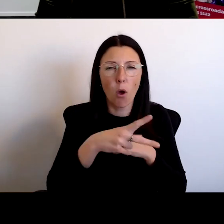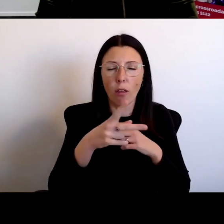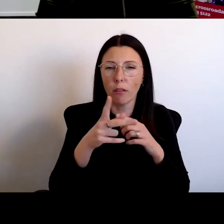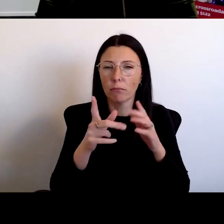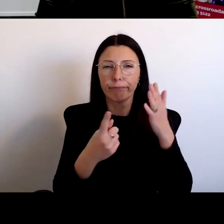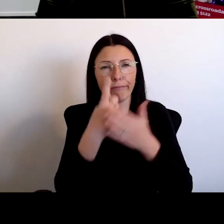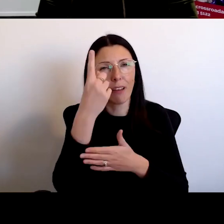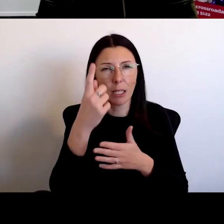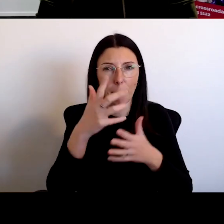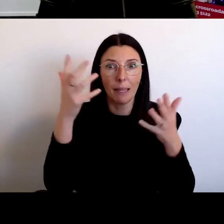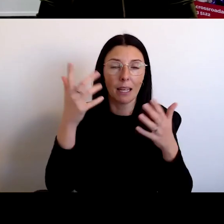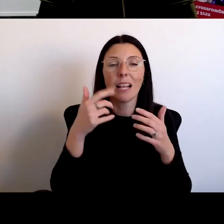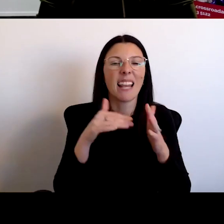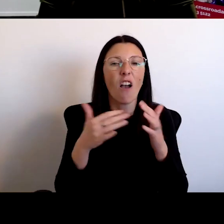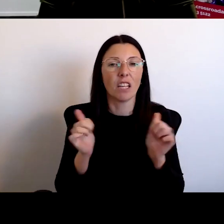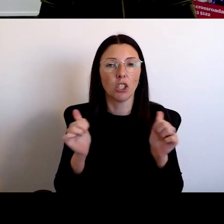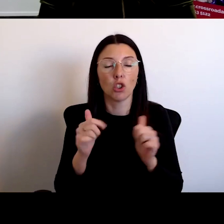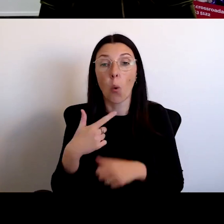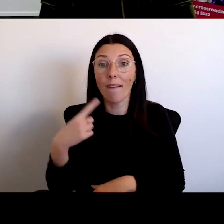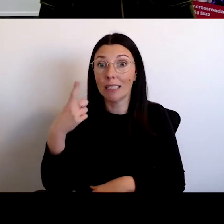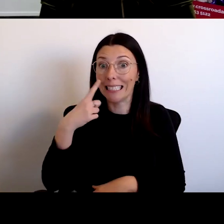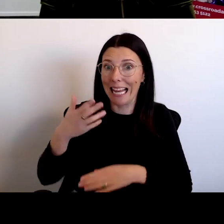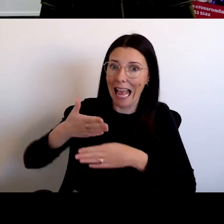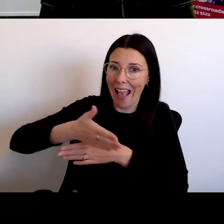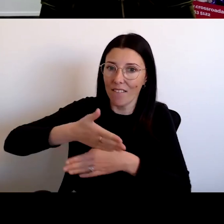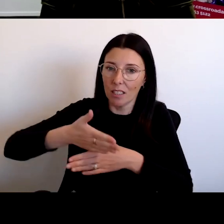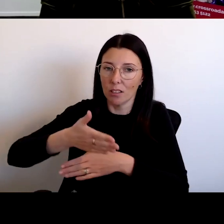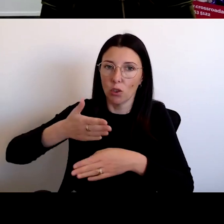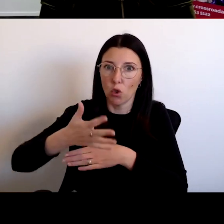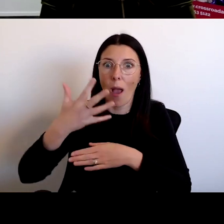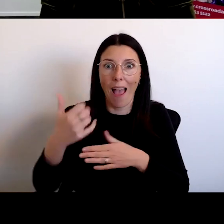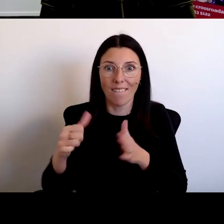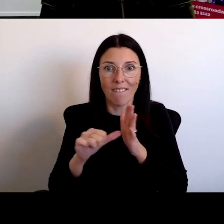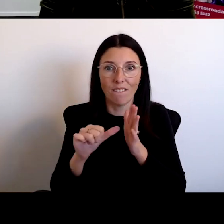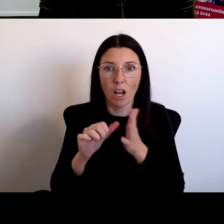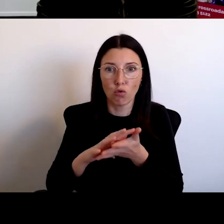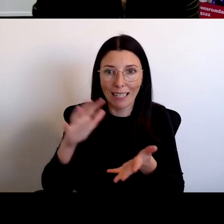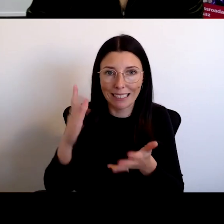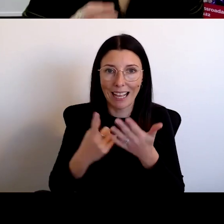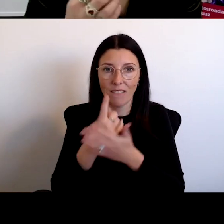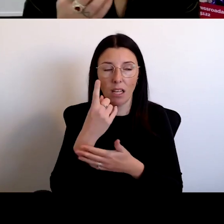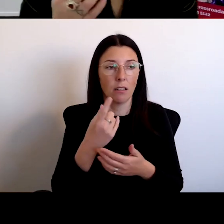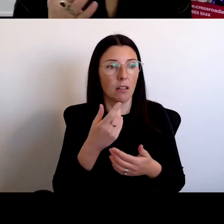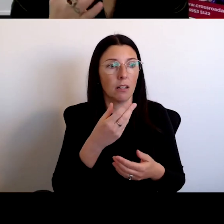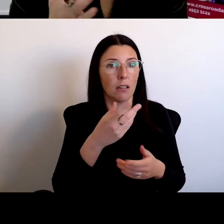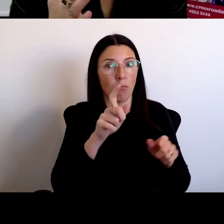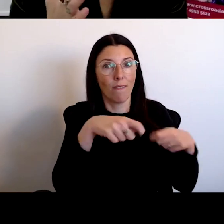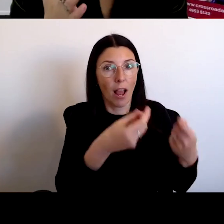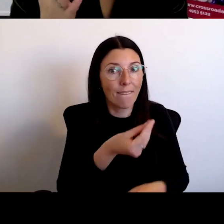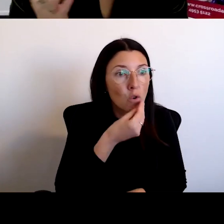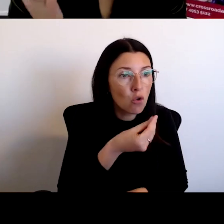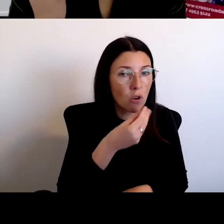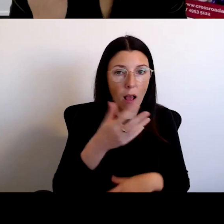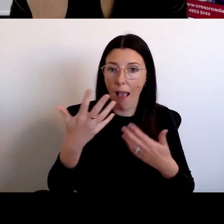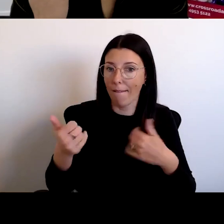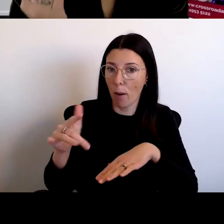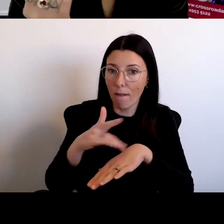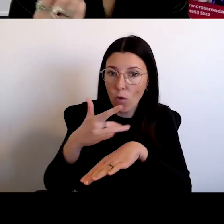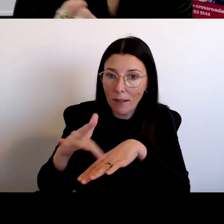seen what it takes to roll out an event like that, catering, performances, and in my mind,